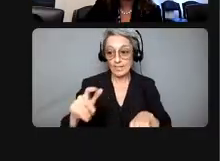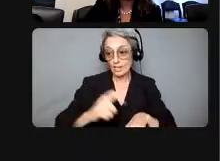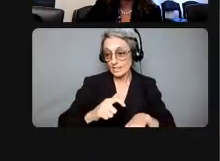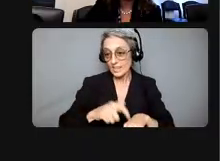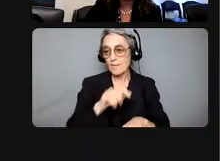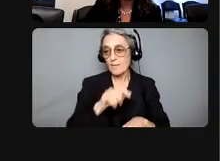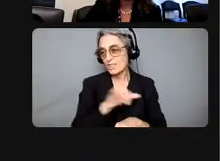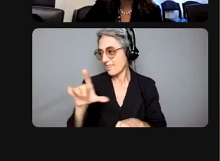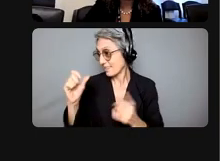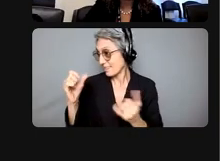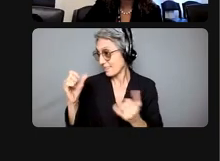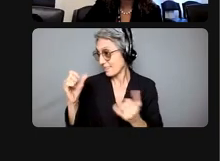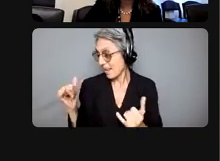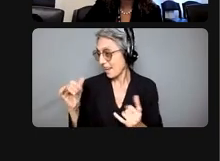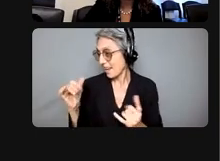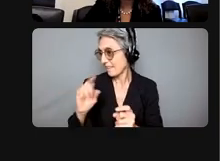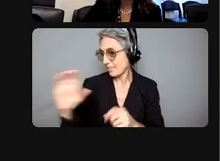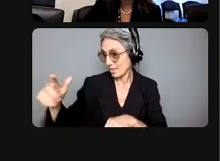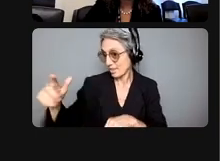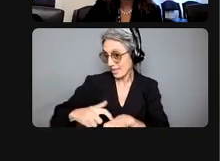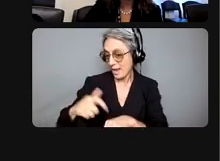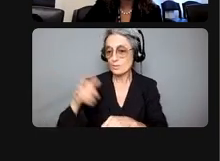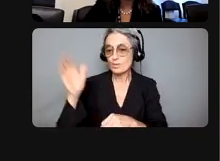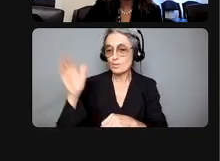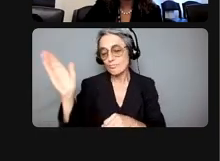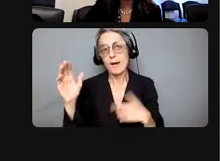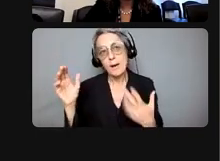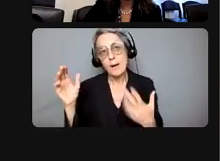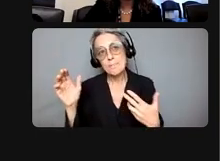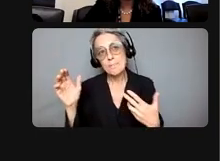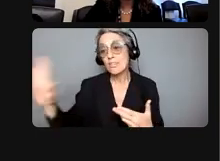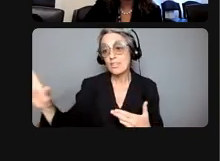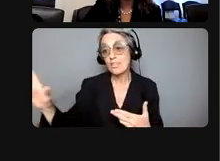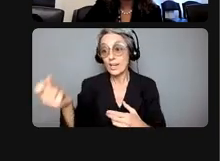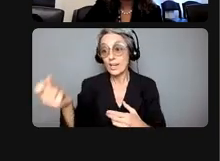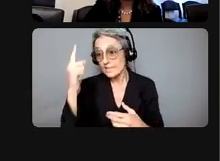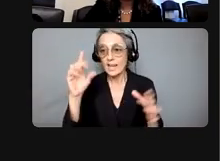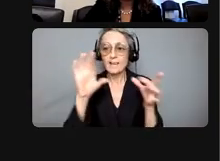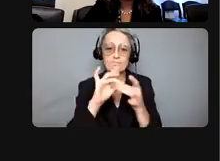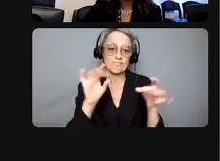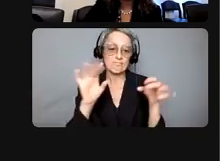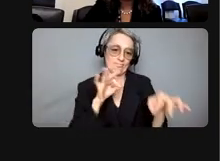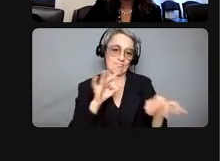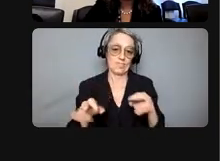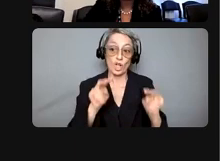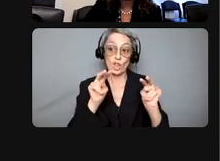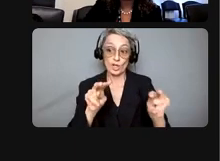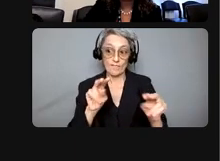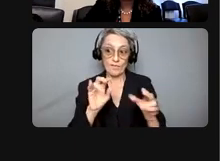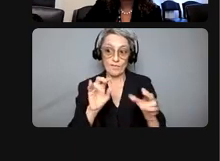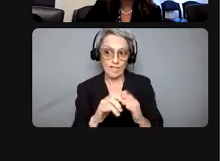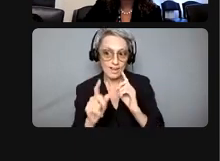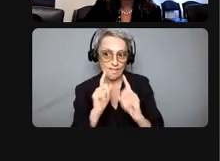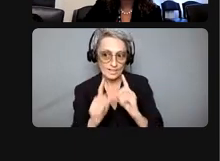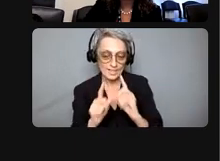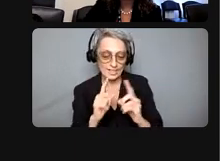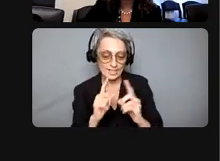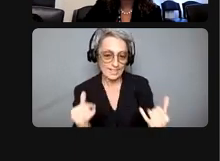to share with their with us their insight. And so we're really looking for that conversation as we do during a speaker series.